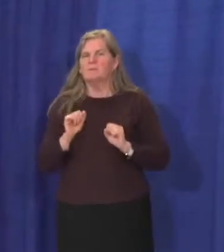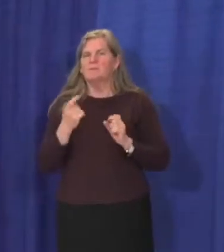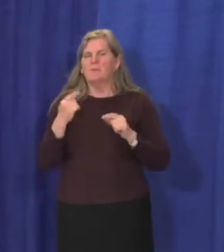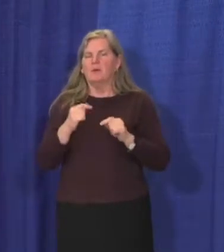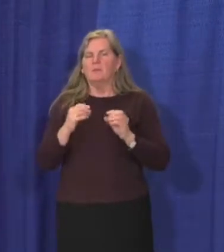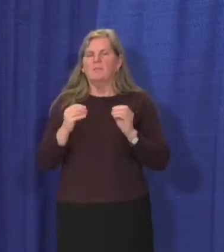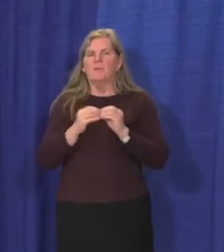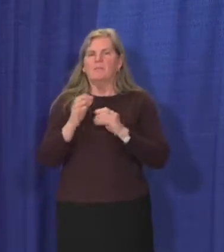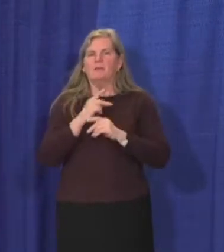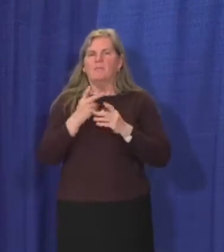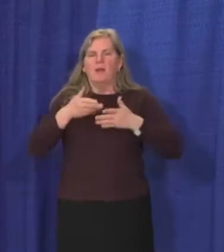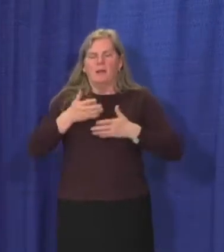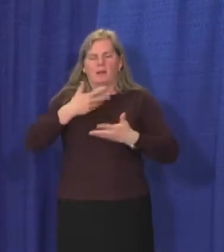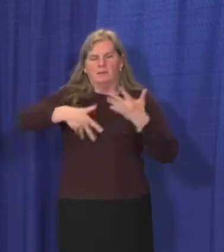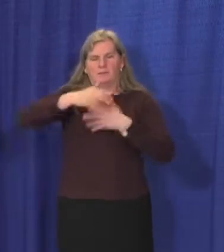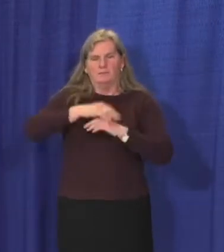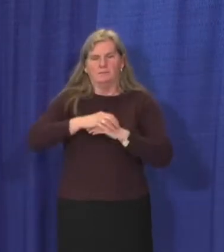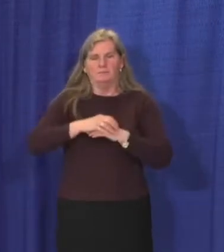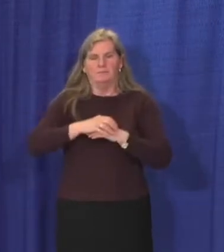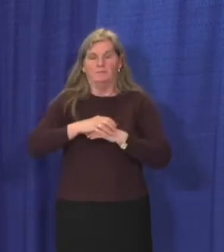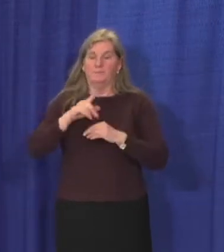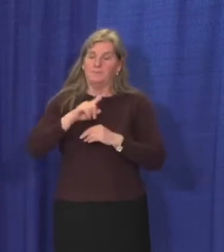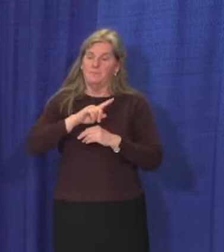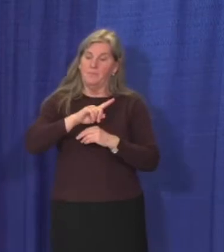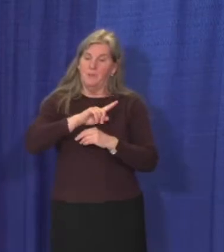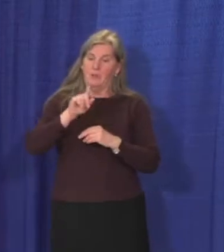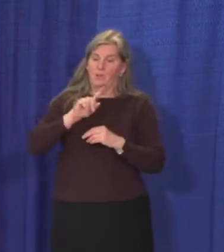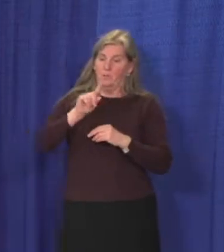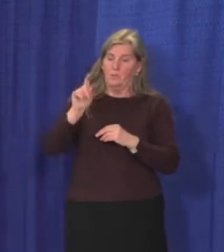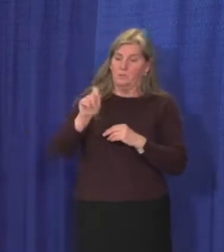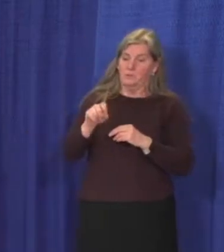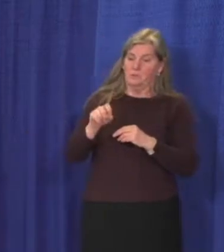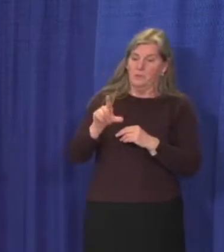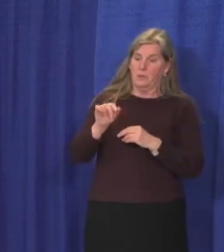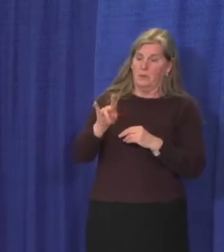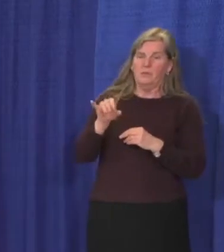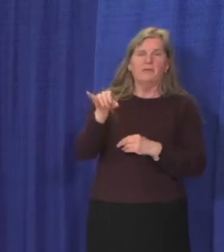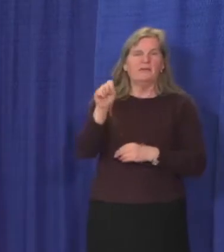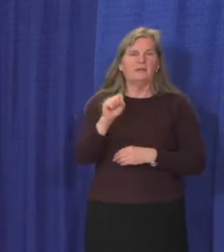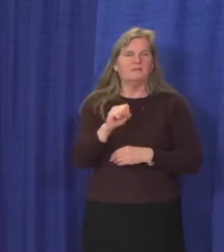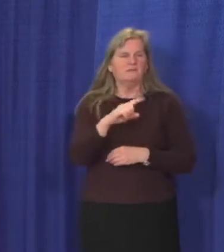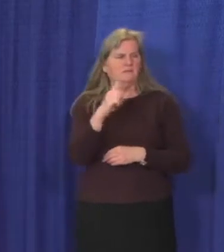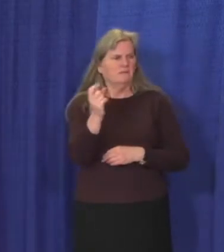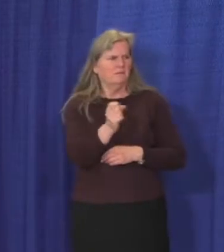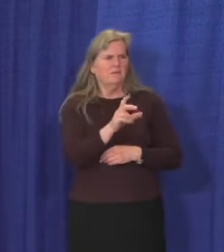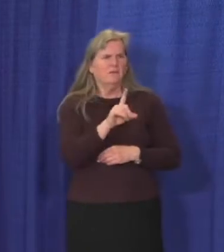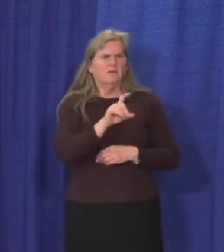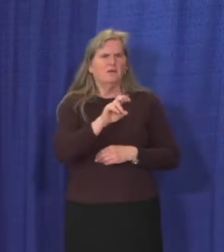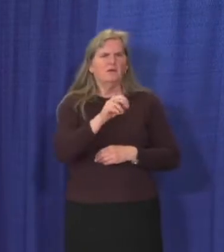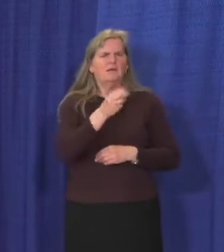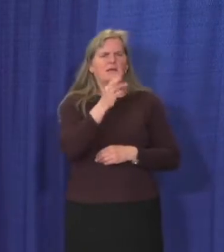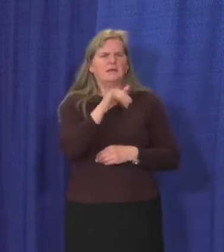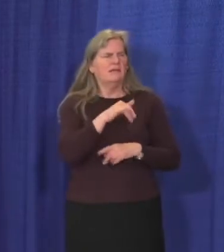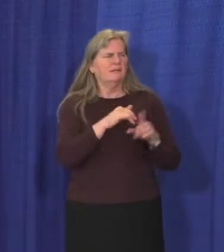possible. Pat: Do you have another question? Reporter: Doctor Hanley